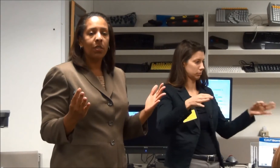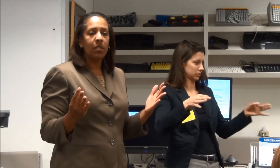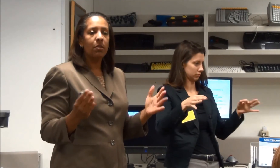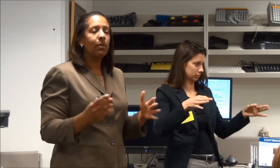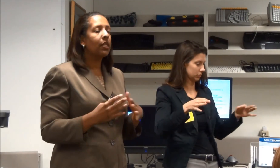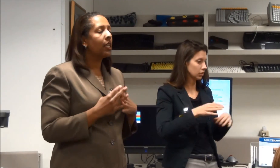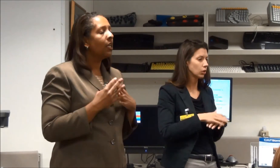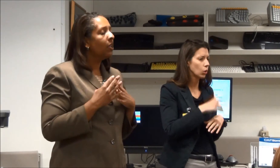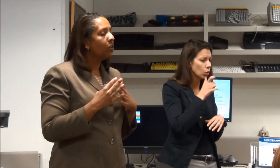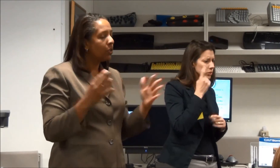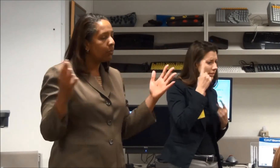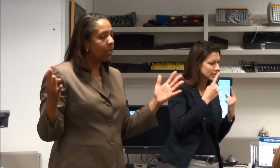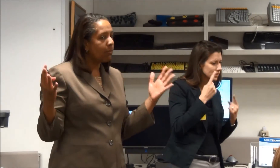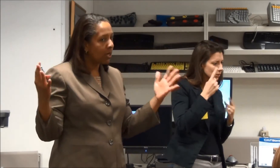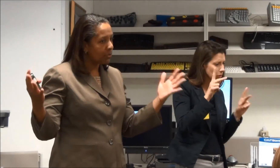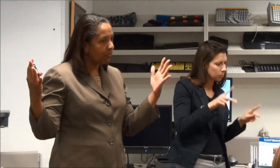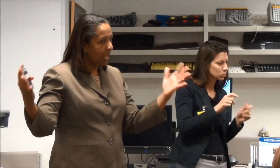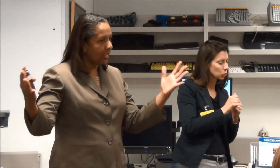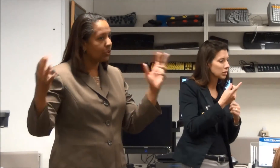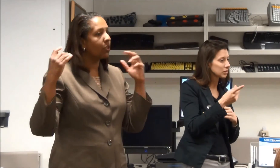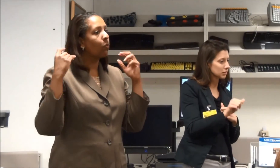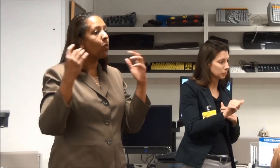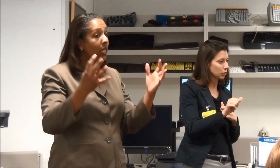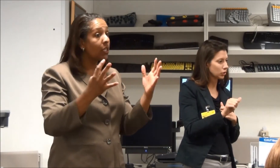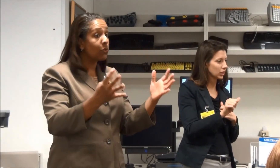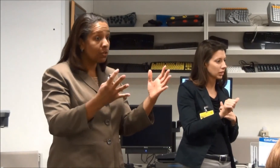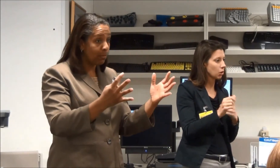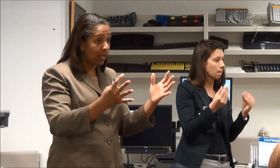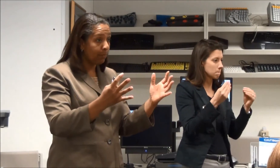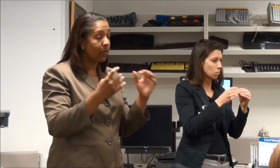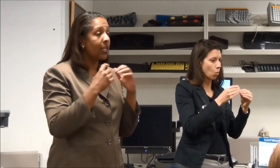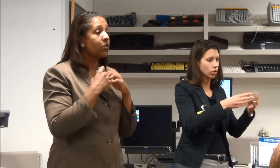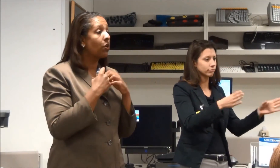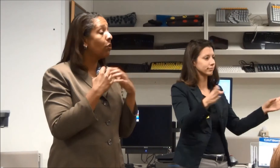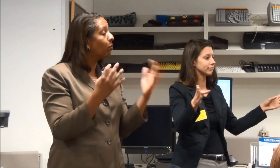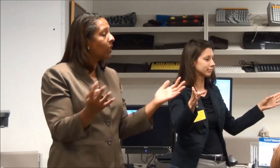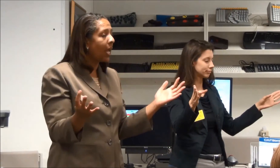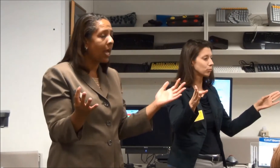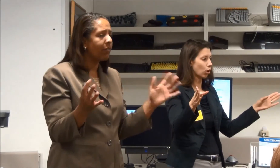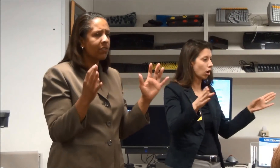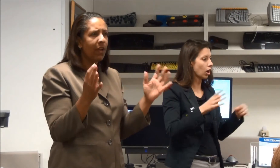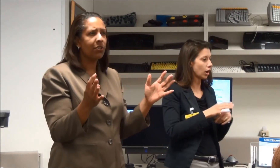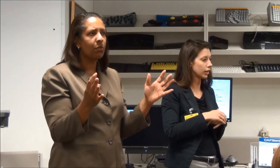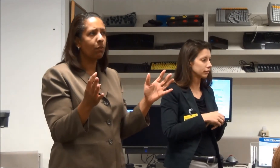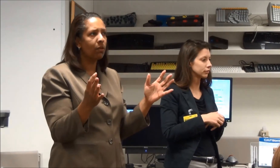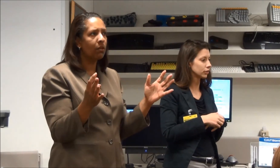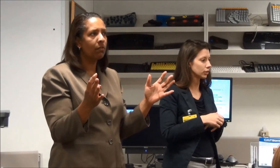with the disability could be much vaster than what it used to be. So you will have -- is vaster a word.